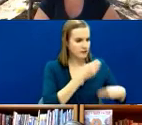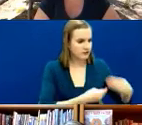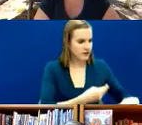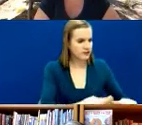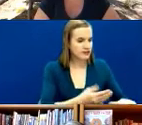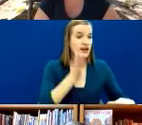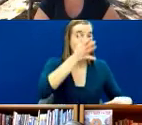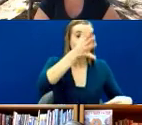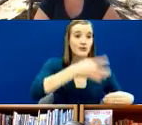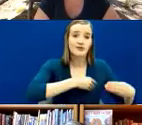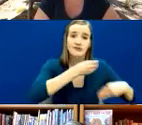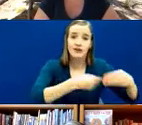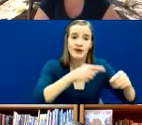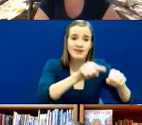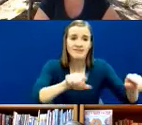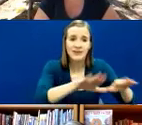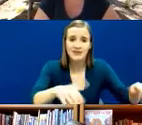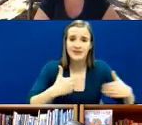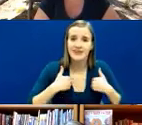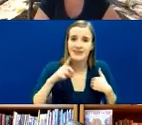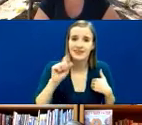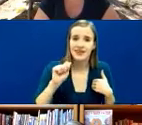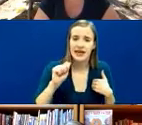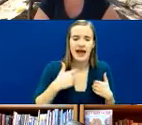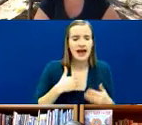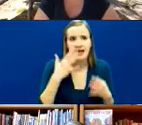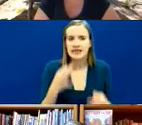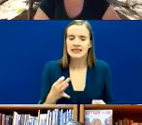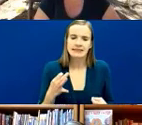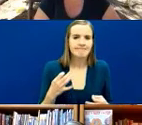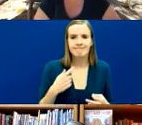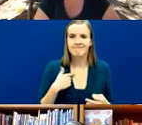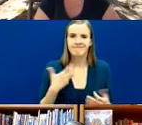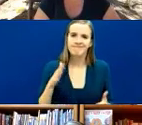And so that's why I was so determined to make it to the top even at such a young